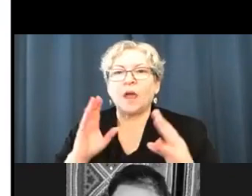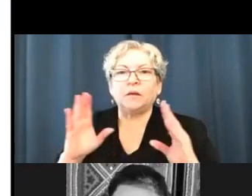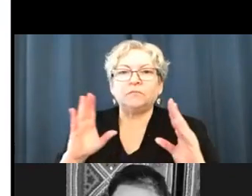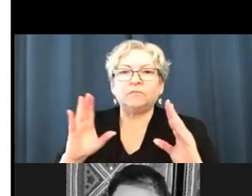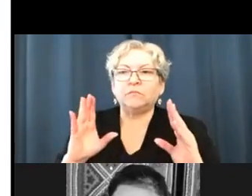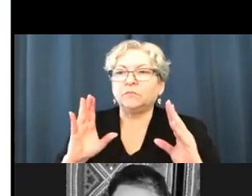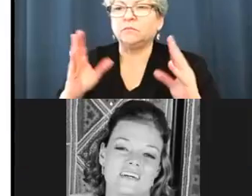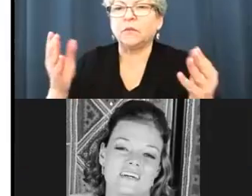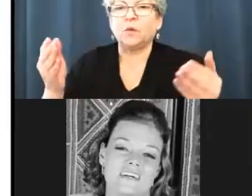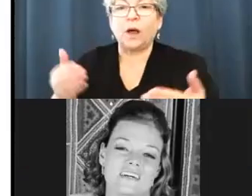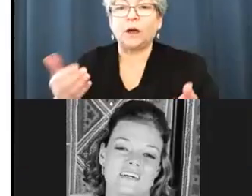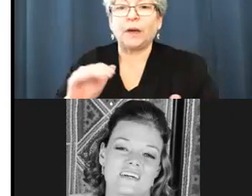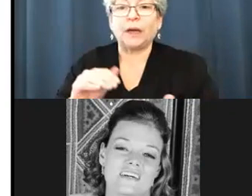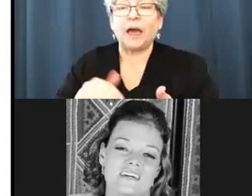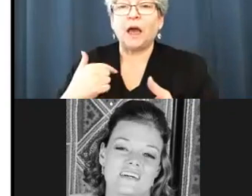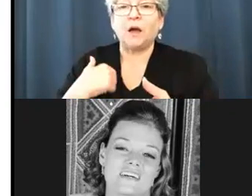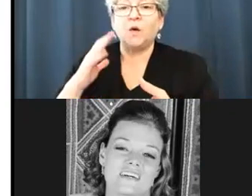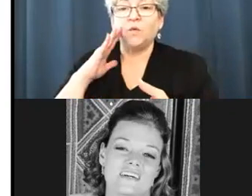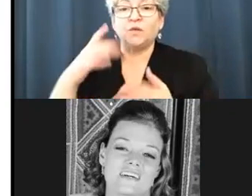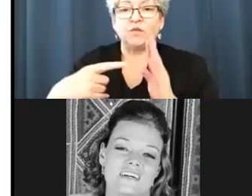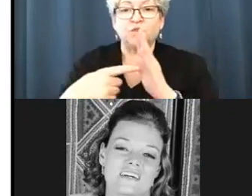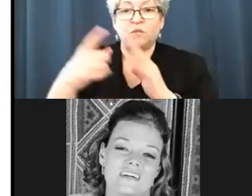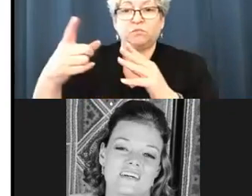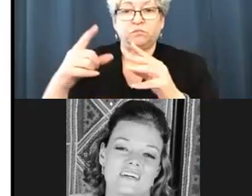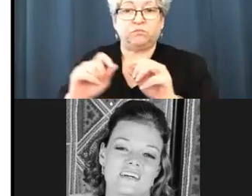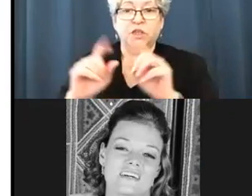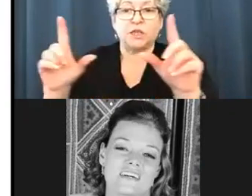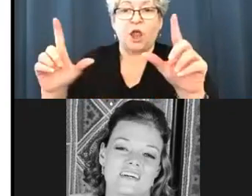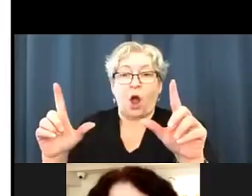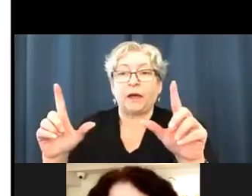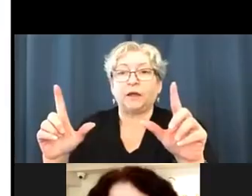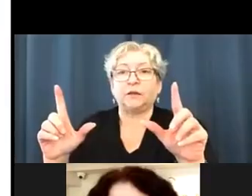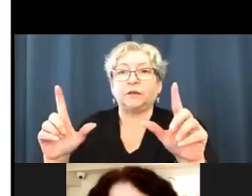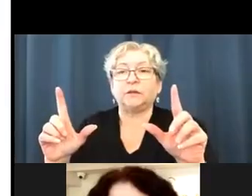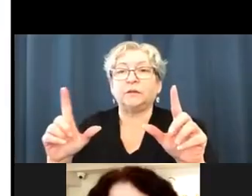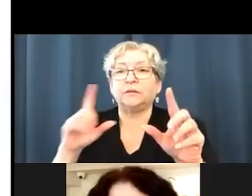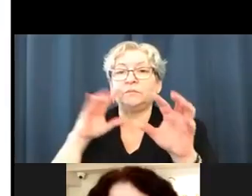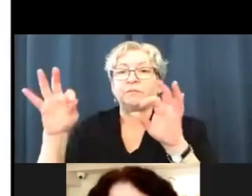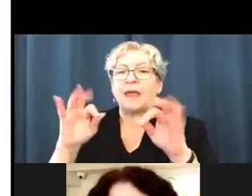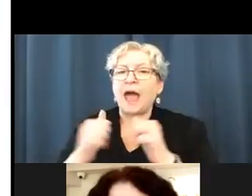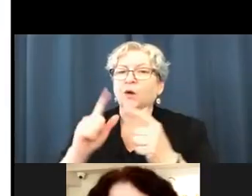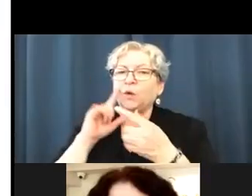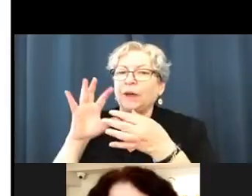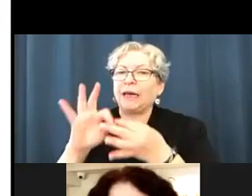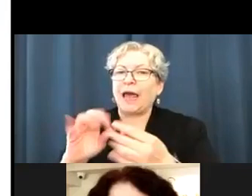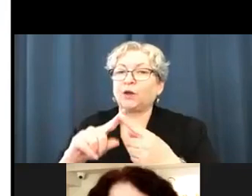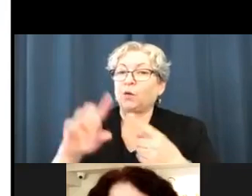Welcome again and I'm gonna show this slide to help you maneuver how to connect with our closed captioning.